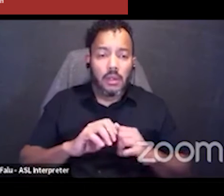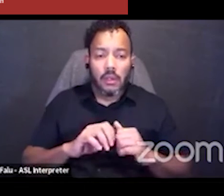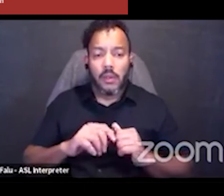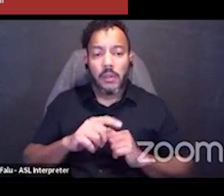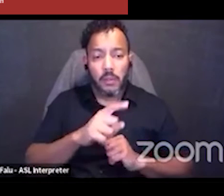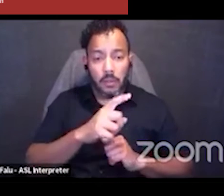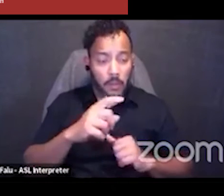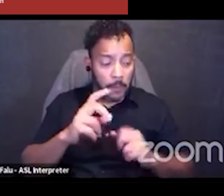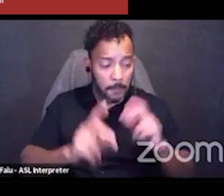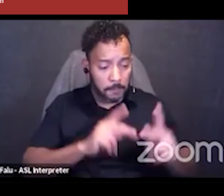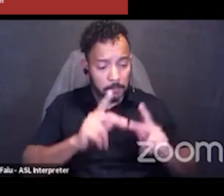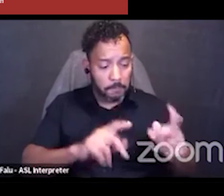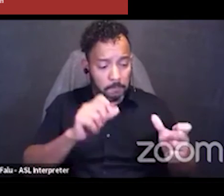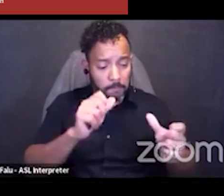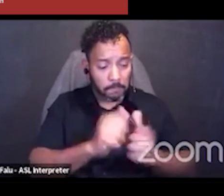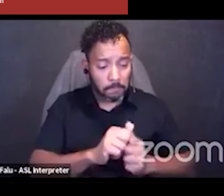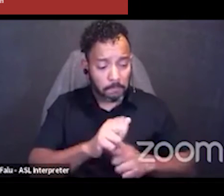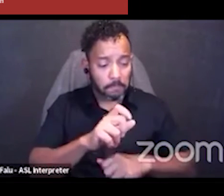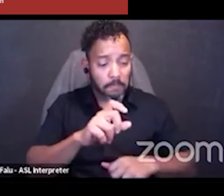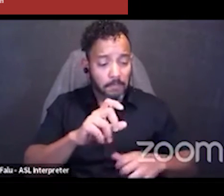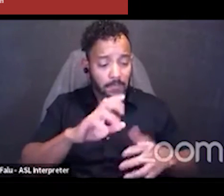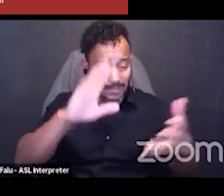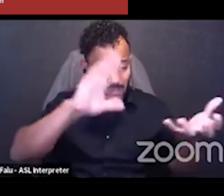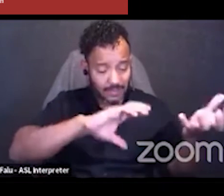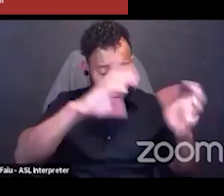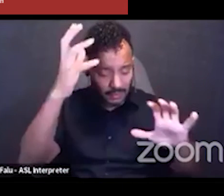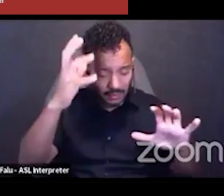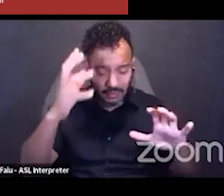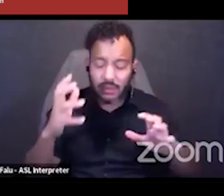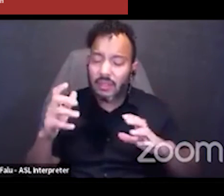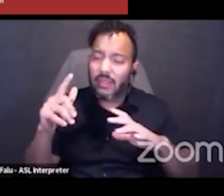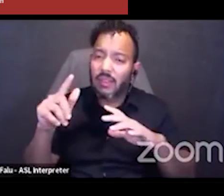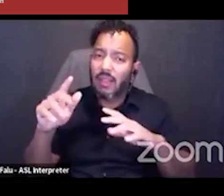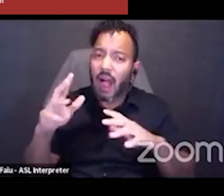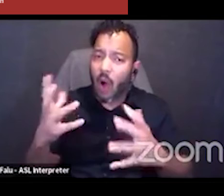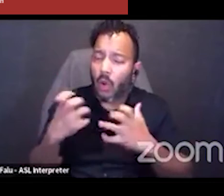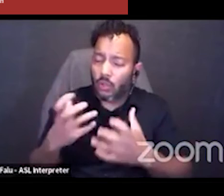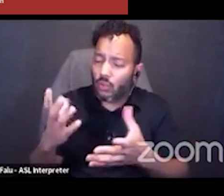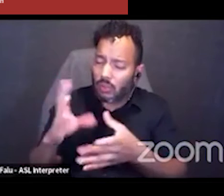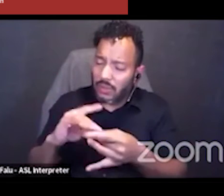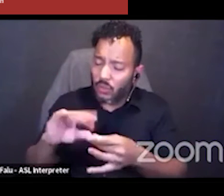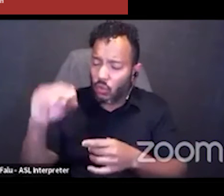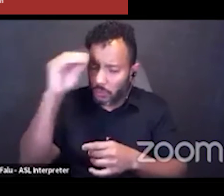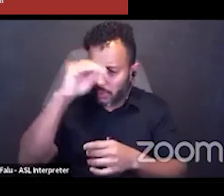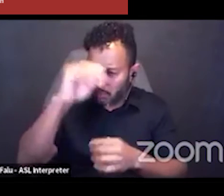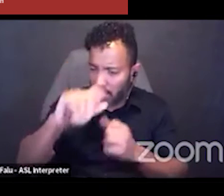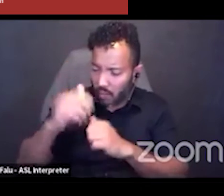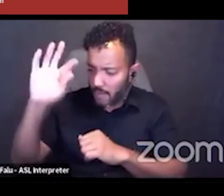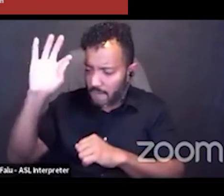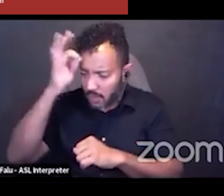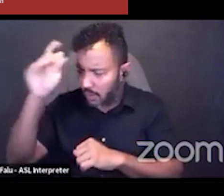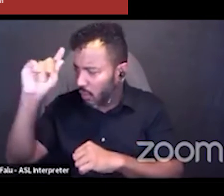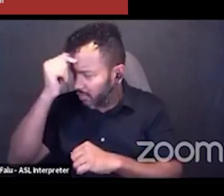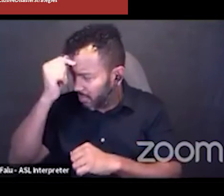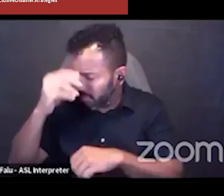Marcie spoke to this a little bit but I'm interested in hearing from y'all as well.